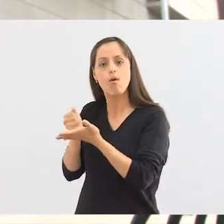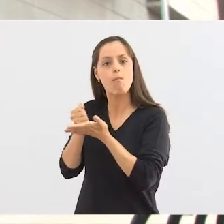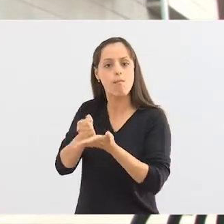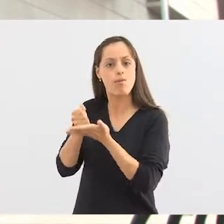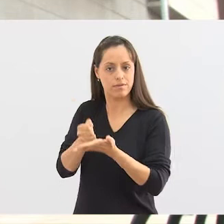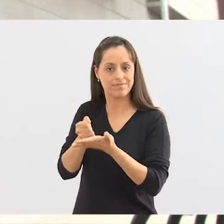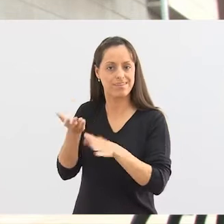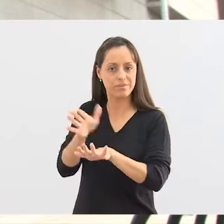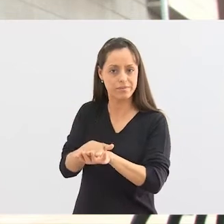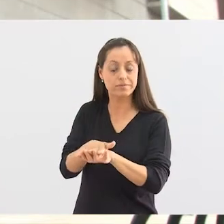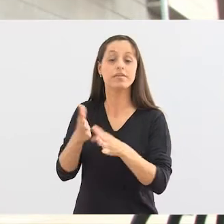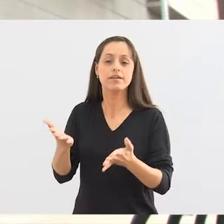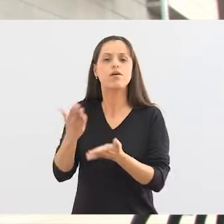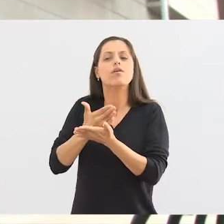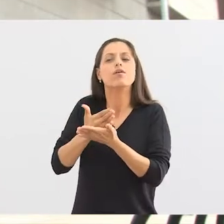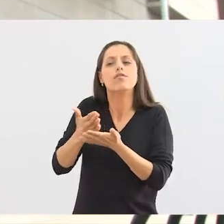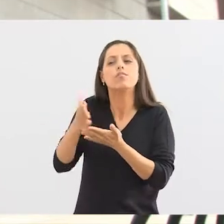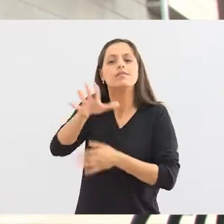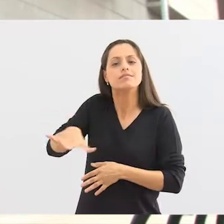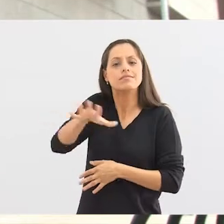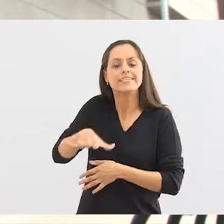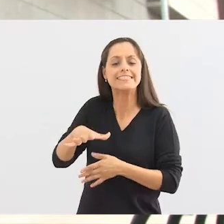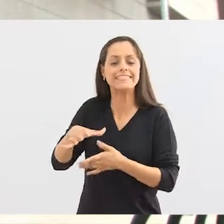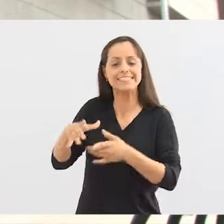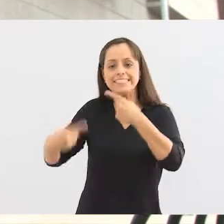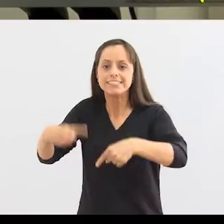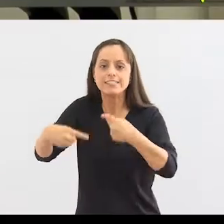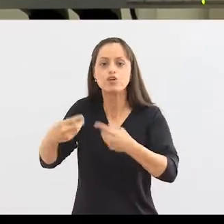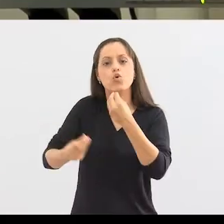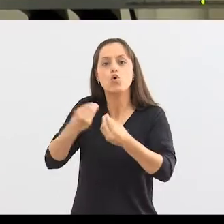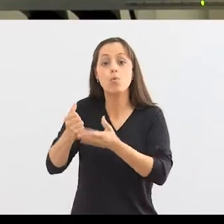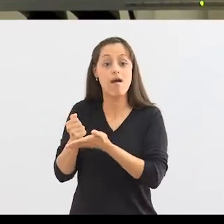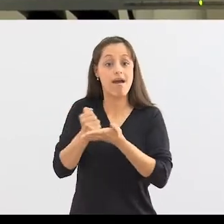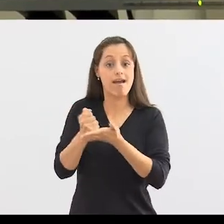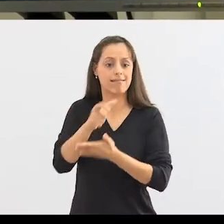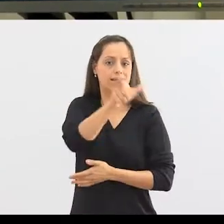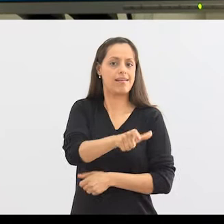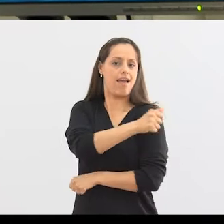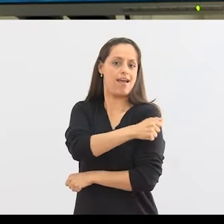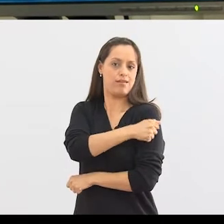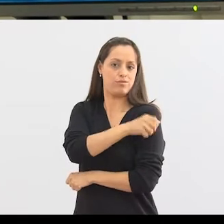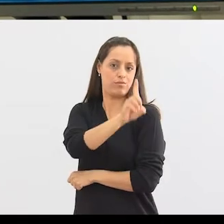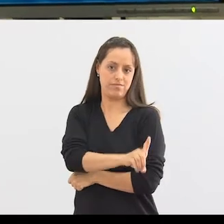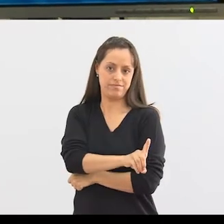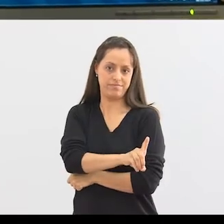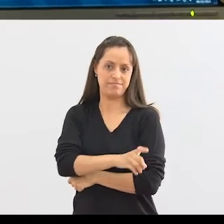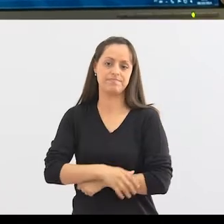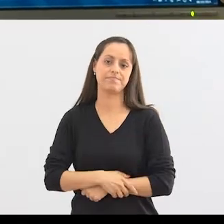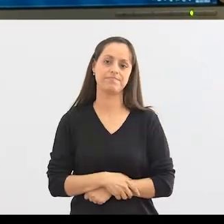to purchase assistive technologies so they can stay in the institution.